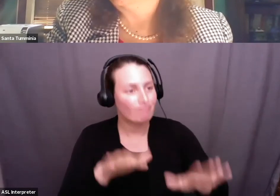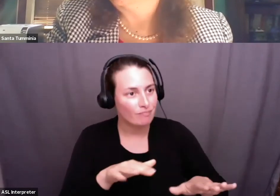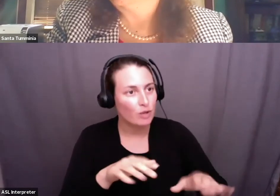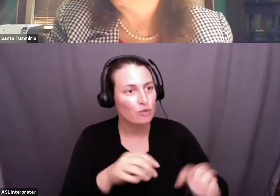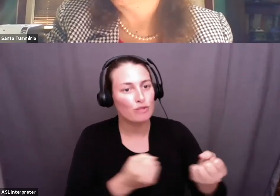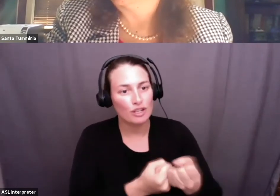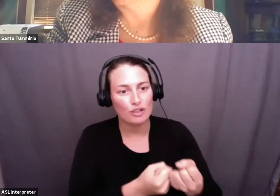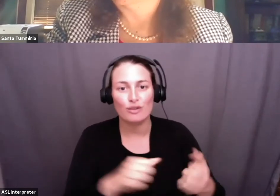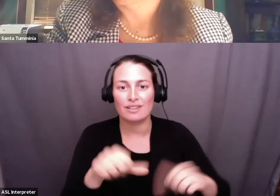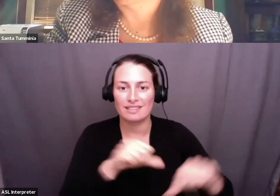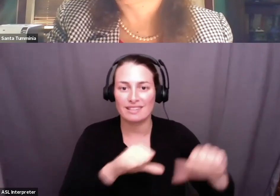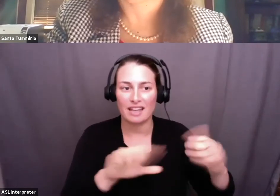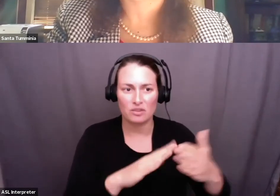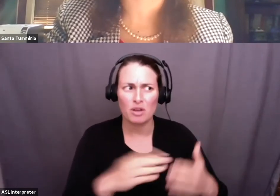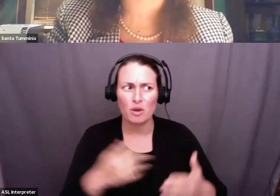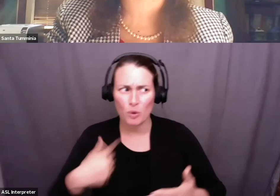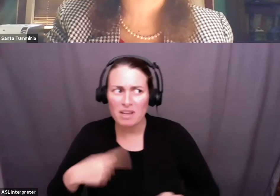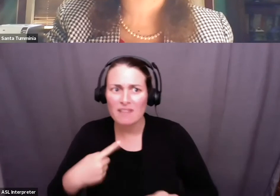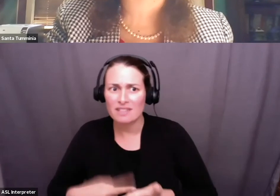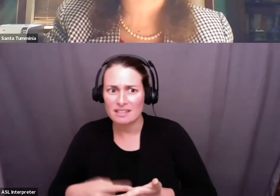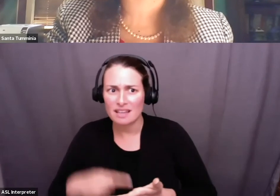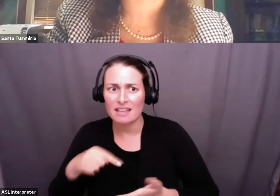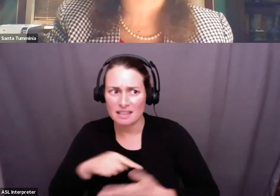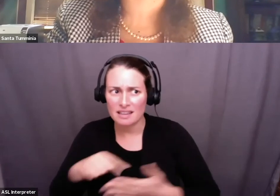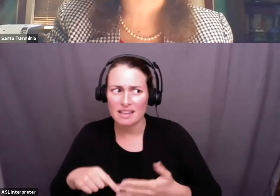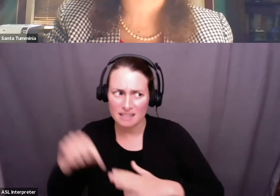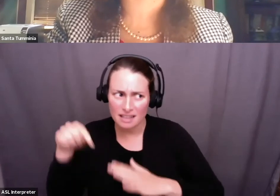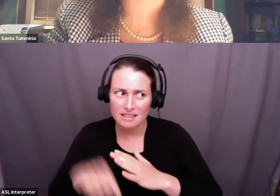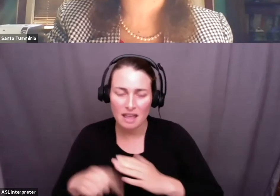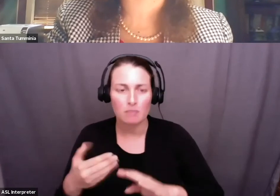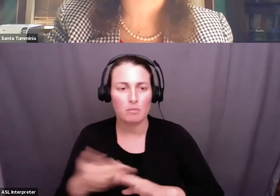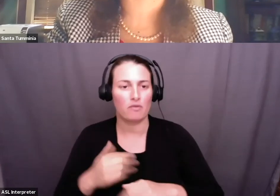discussed in depth before the priorities were established.